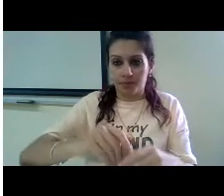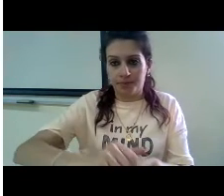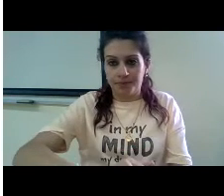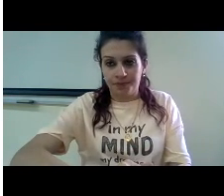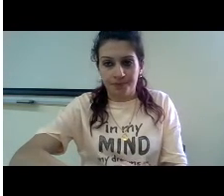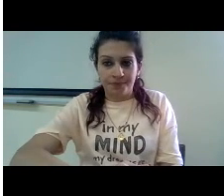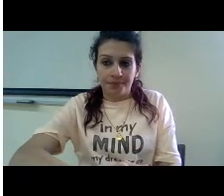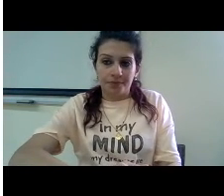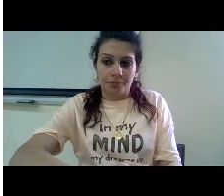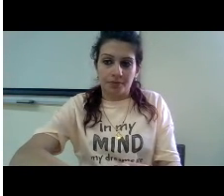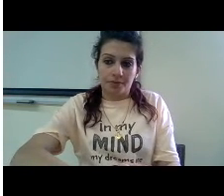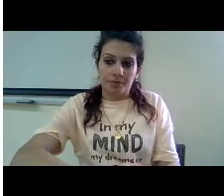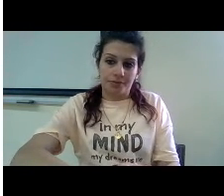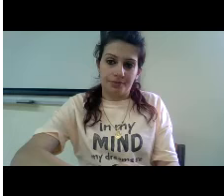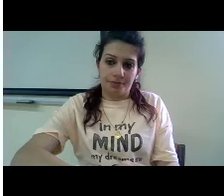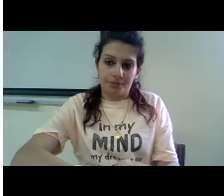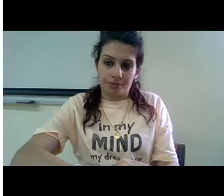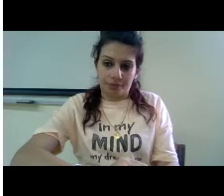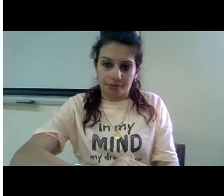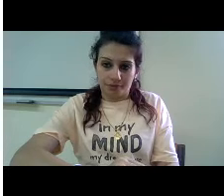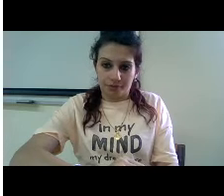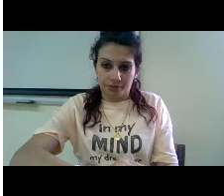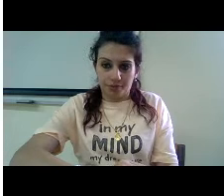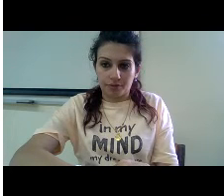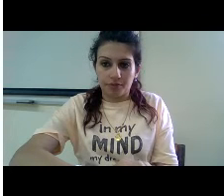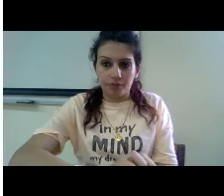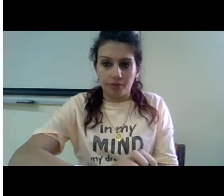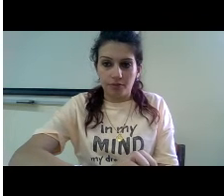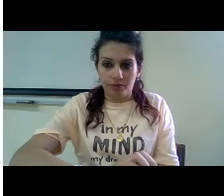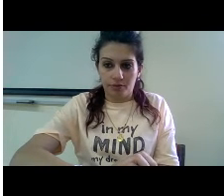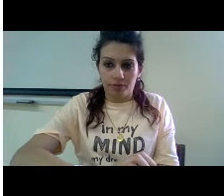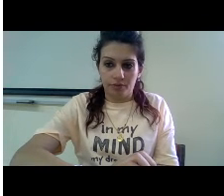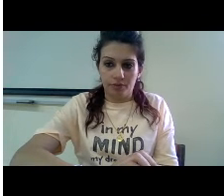physical, connective development of the children.